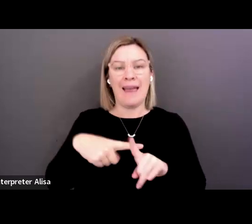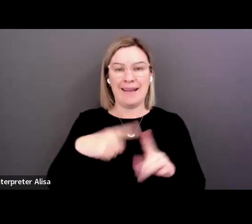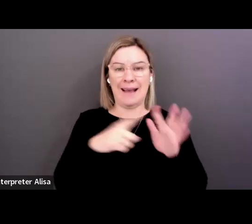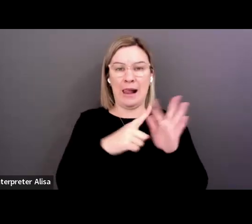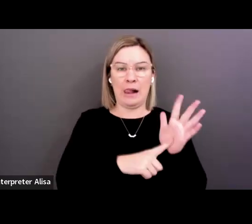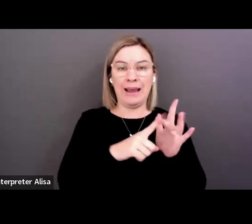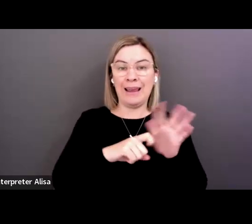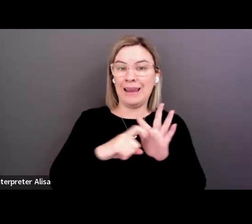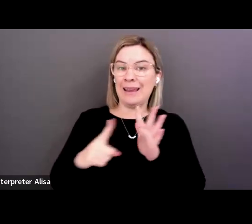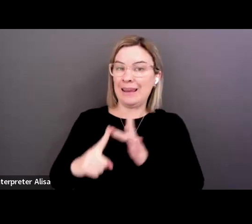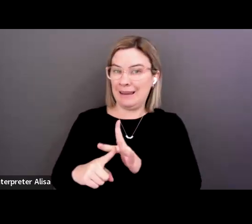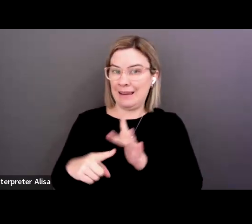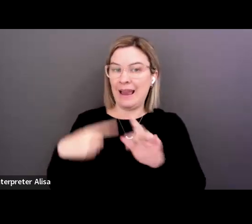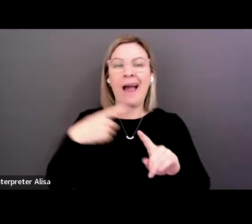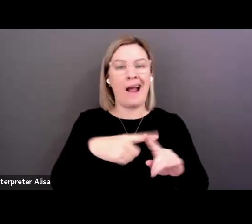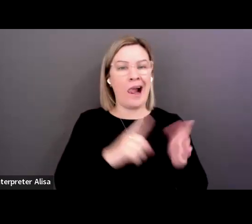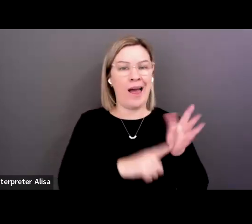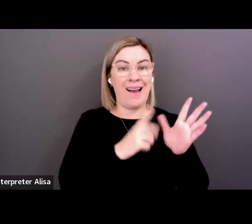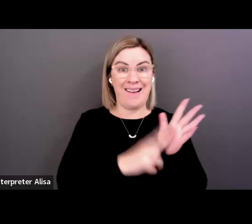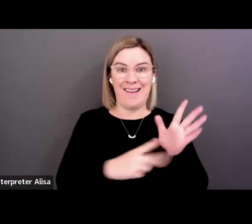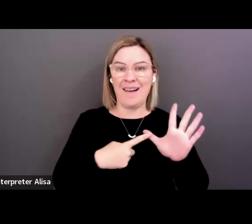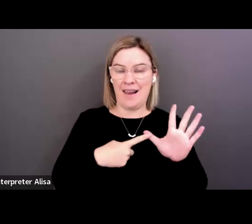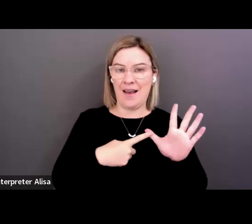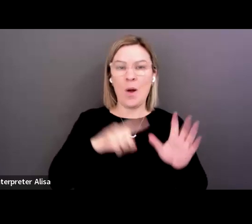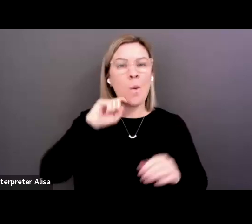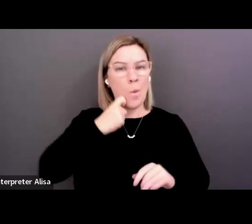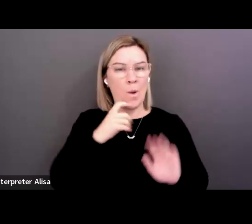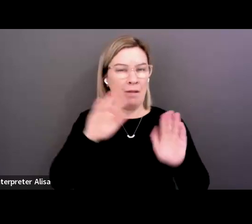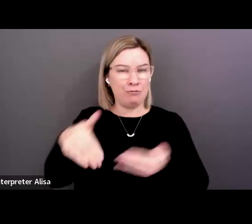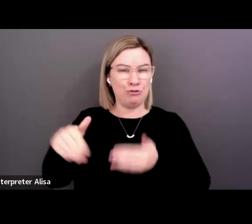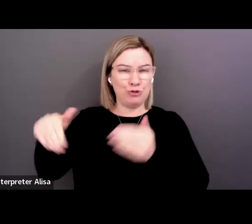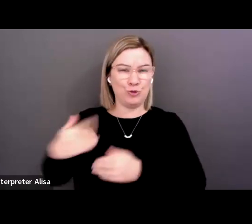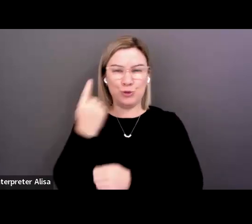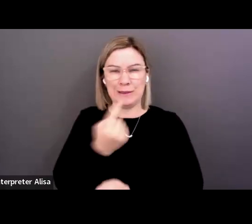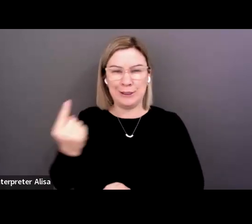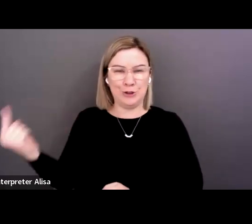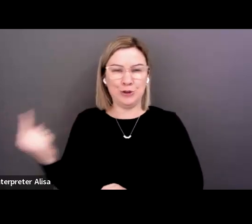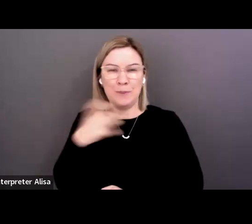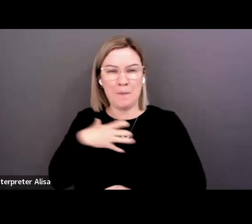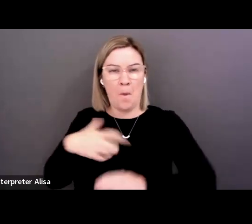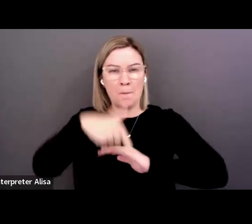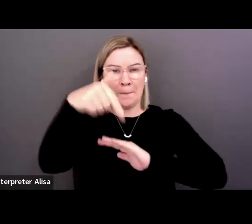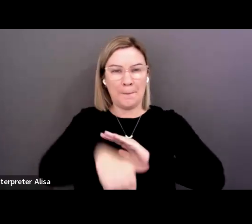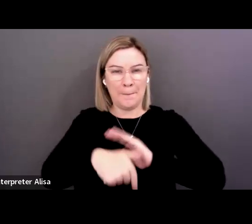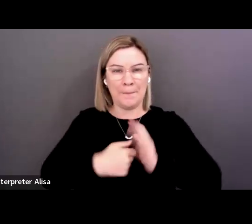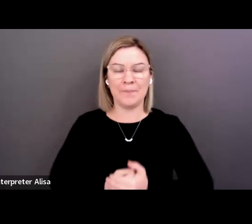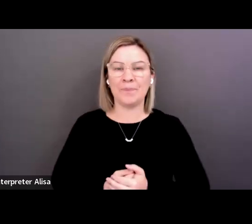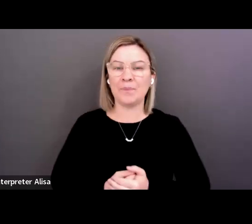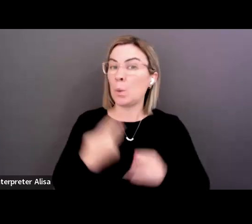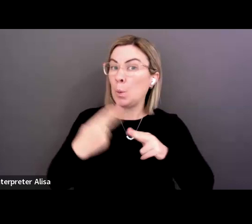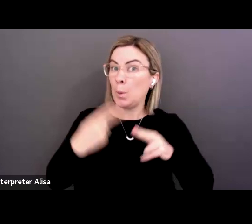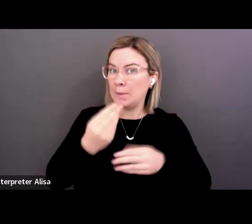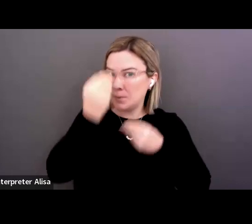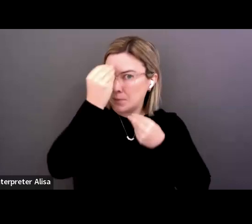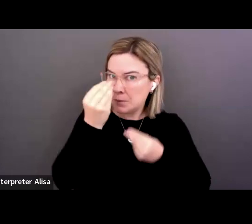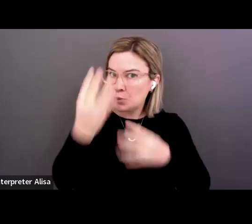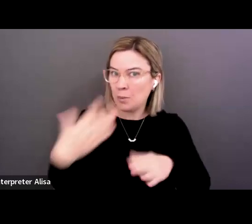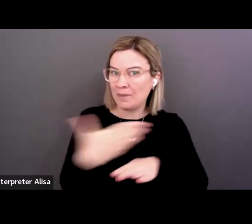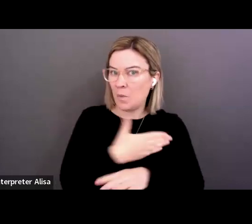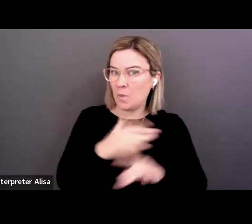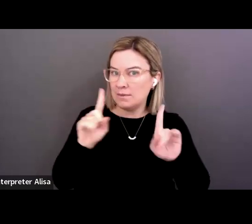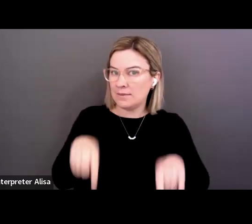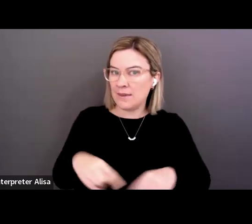So, today I am very excited to be joined by Alex Kelly, Marie Munkara,